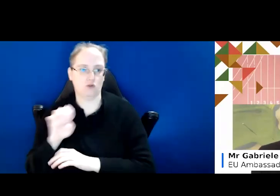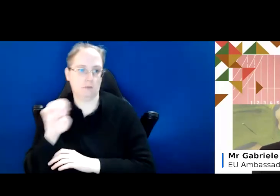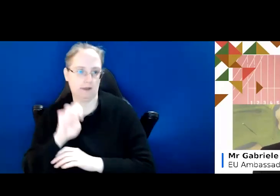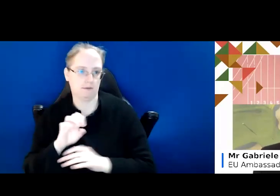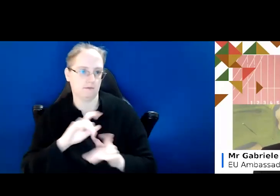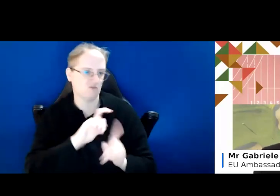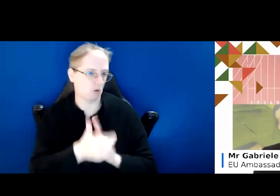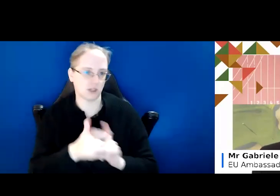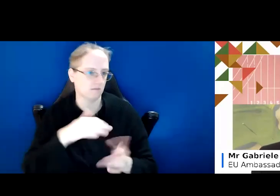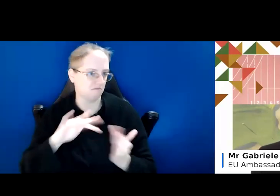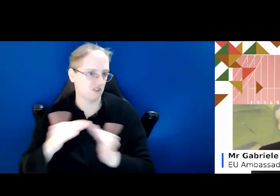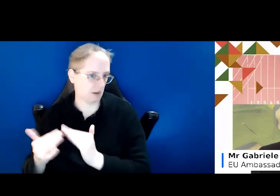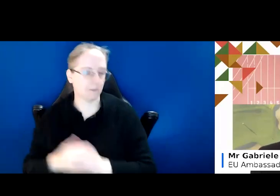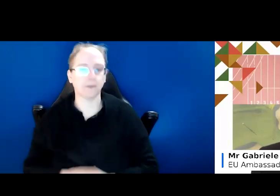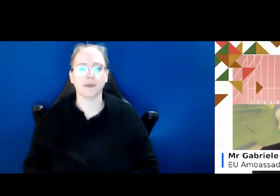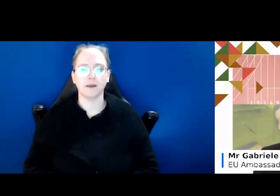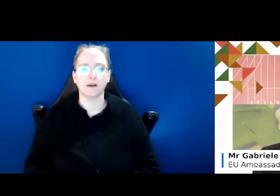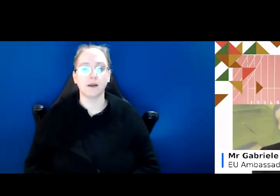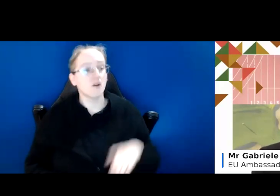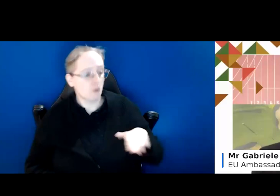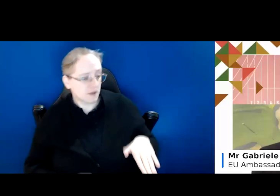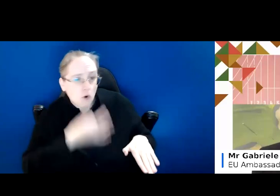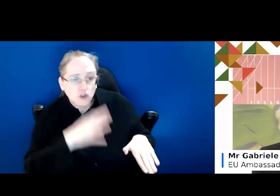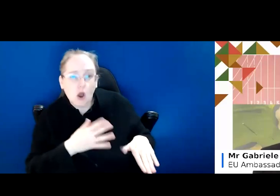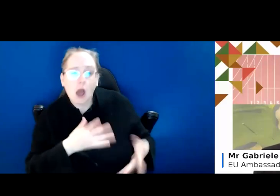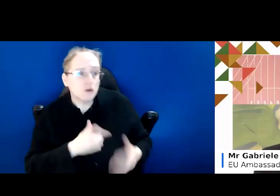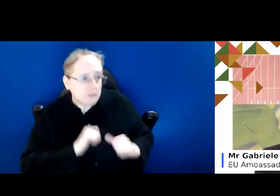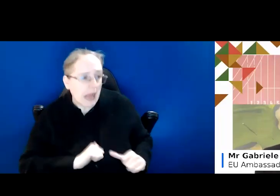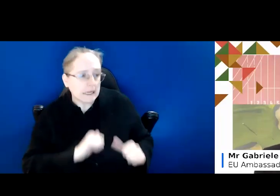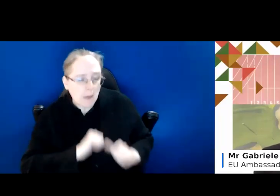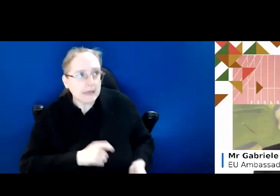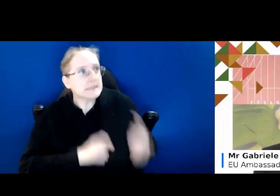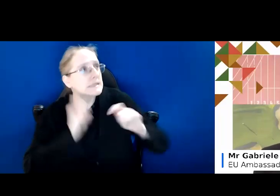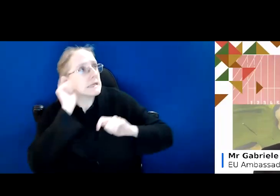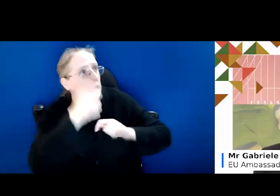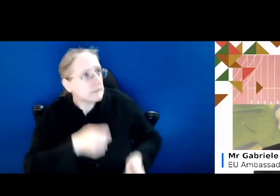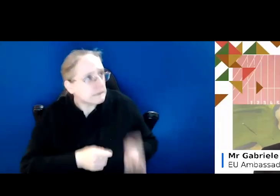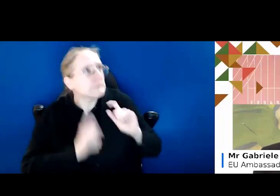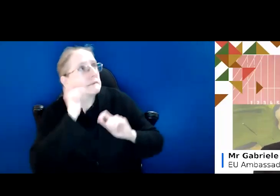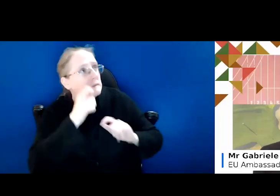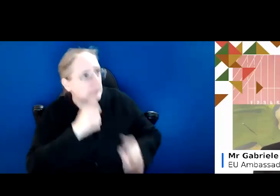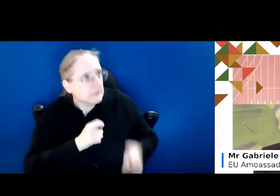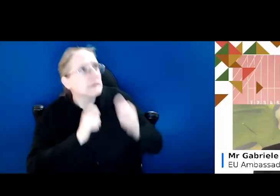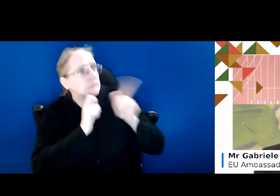From a small tribe practicing their tennis so they can hit the ball to elite athletes